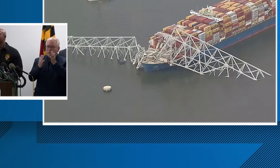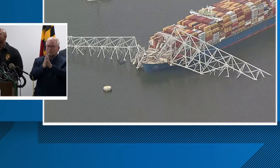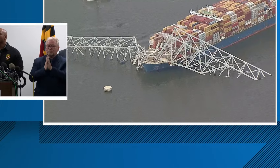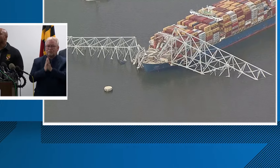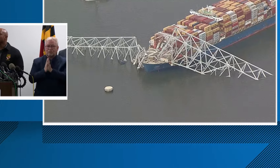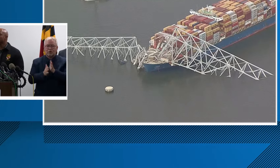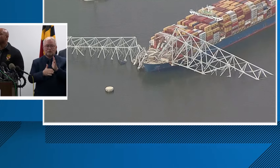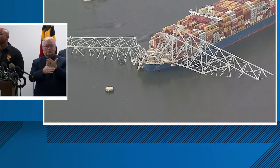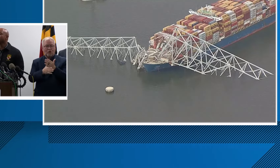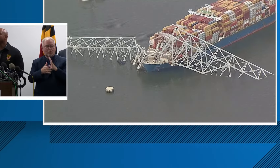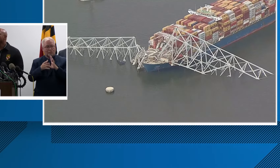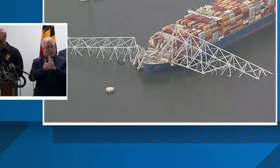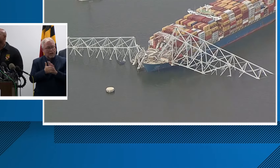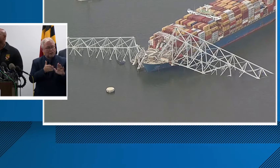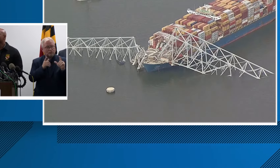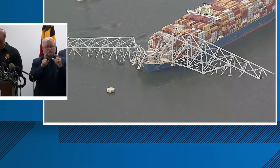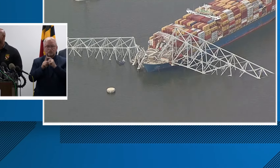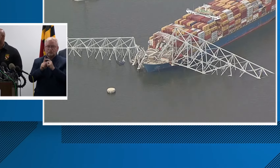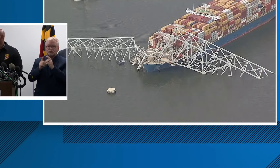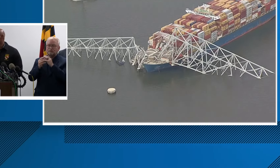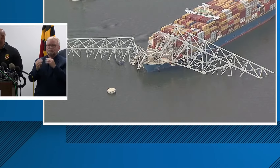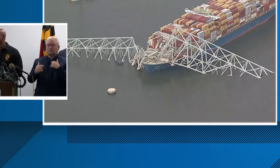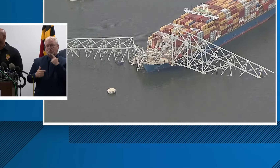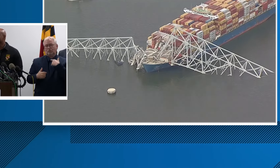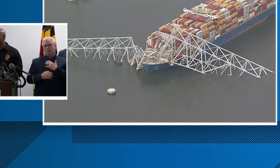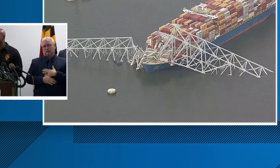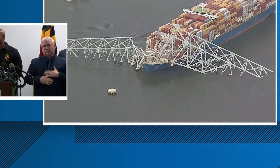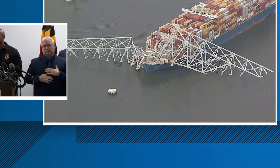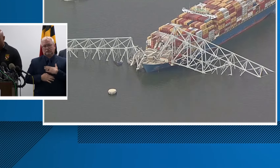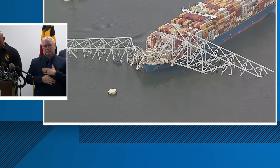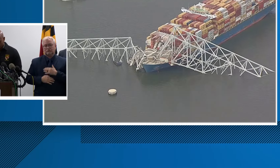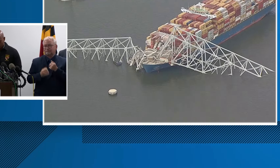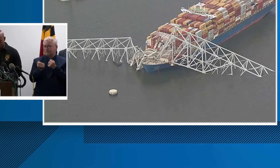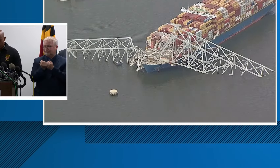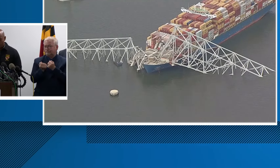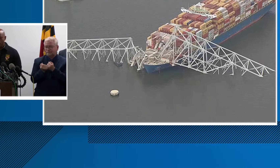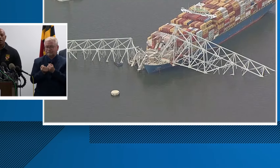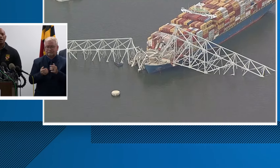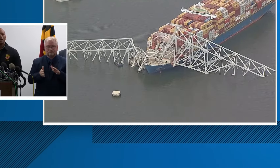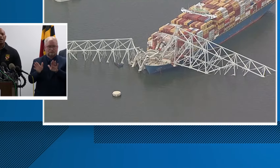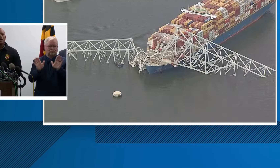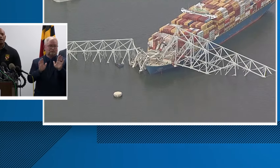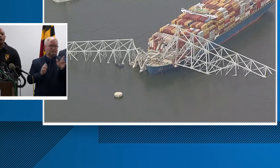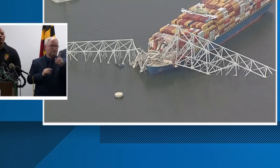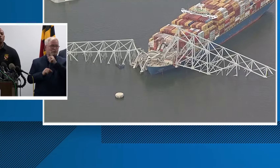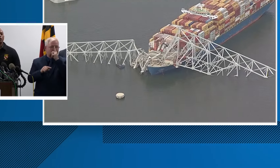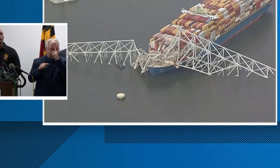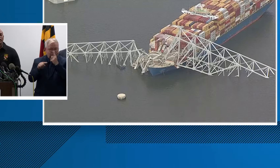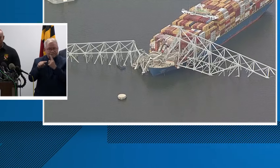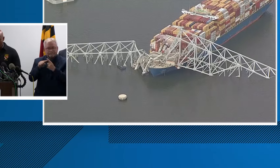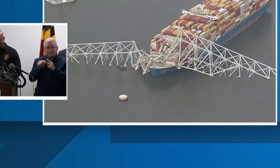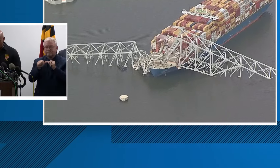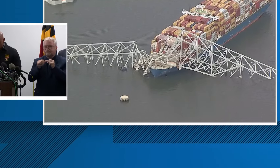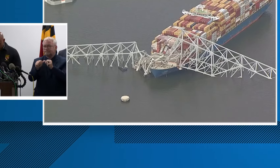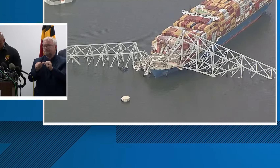that we appreciate the words and the kind gestures that you've shown. And we also want to let everybody know this